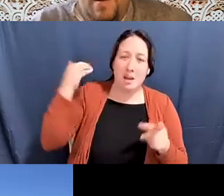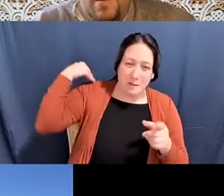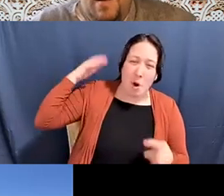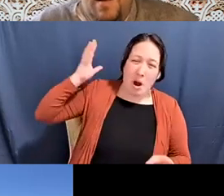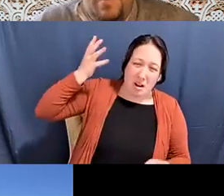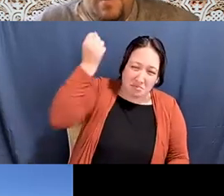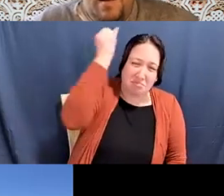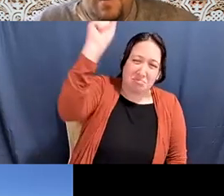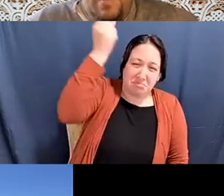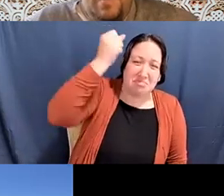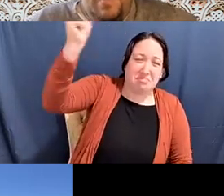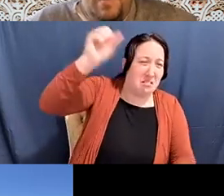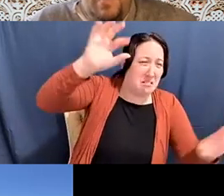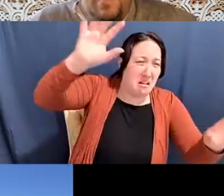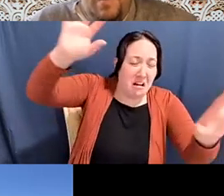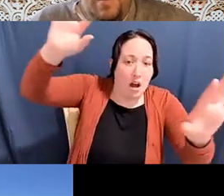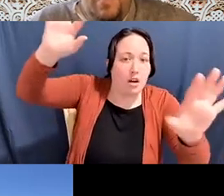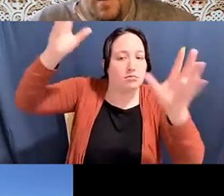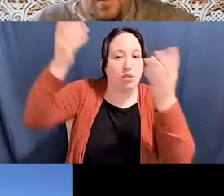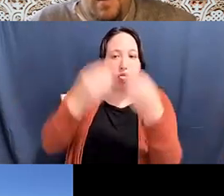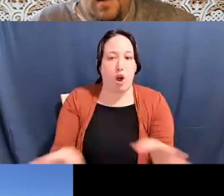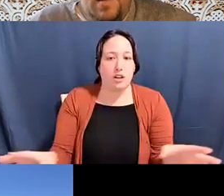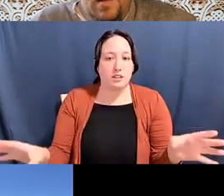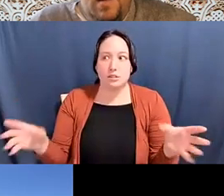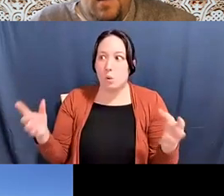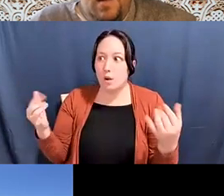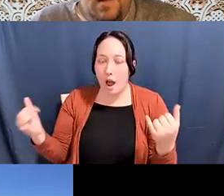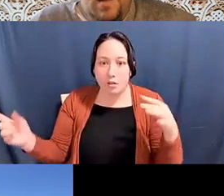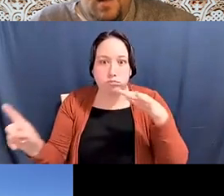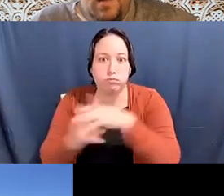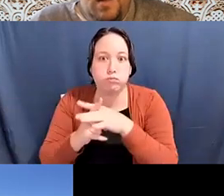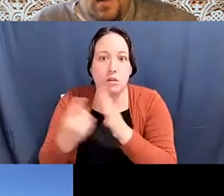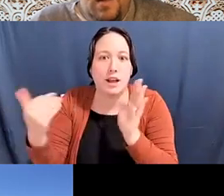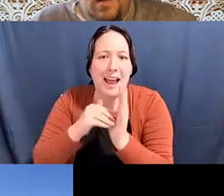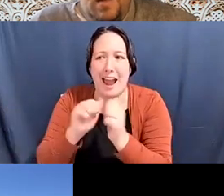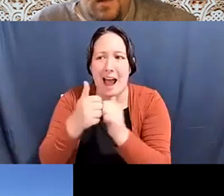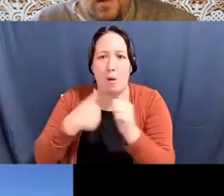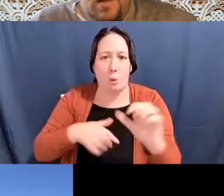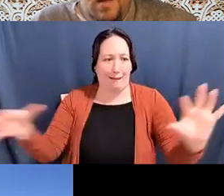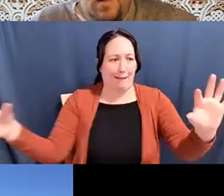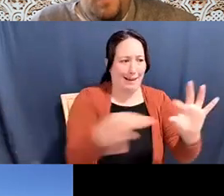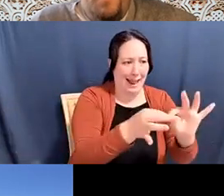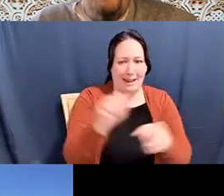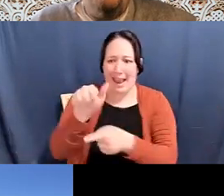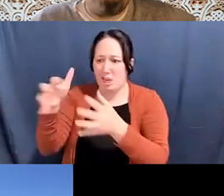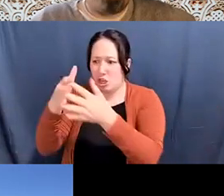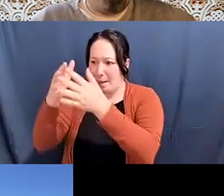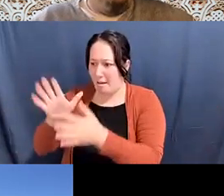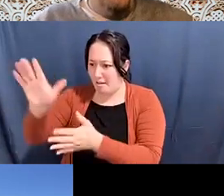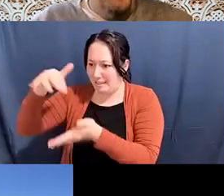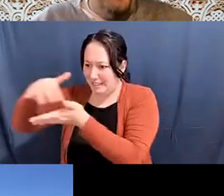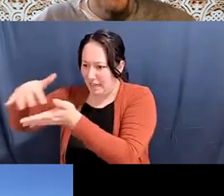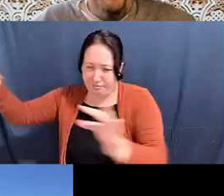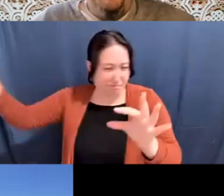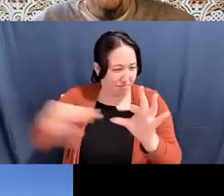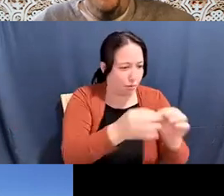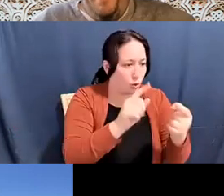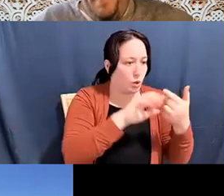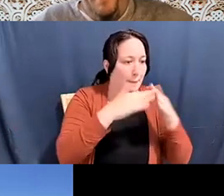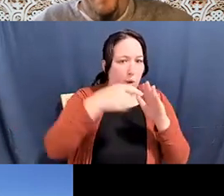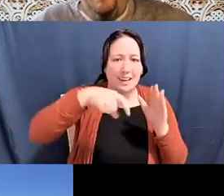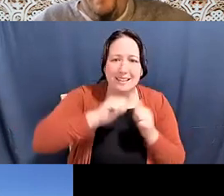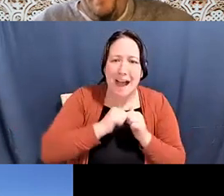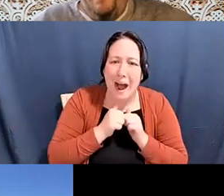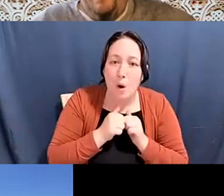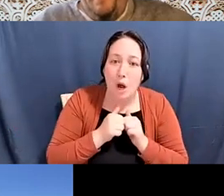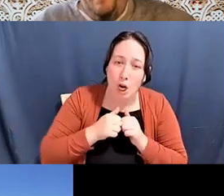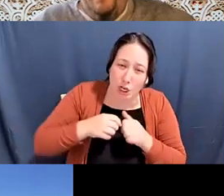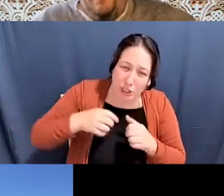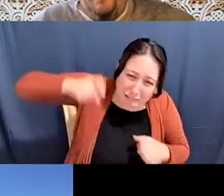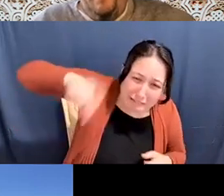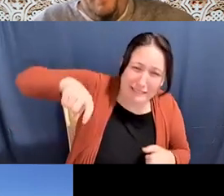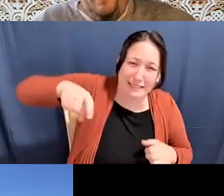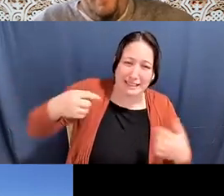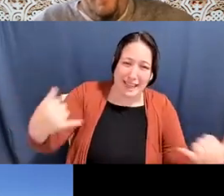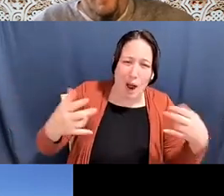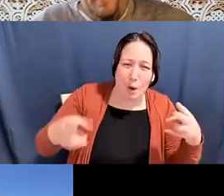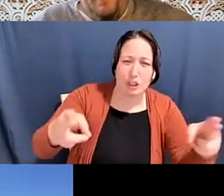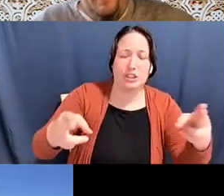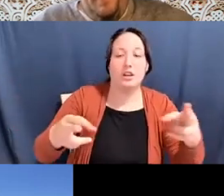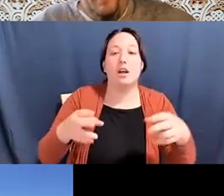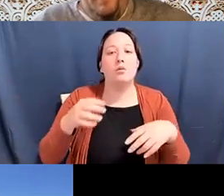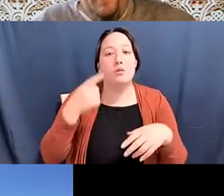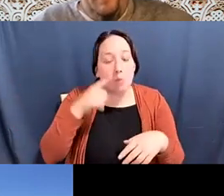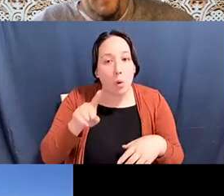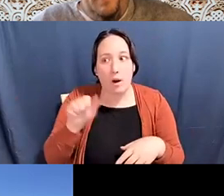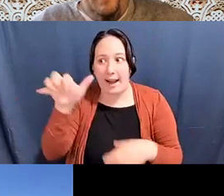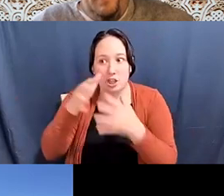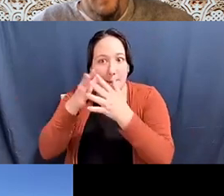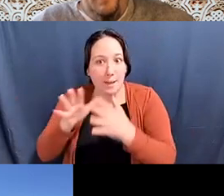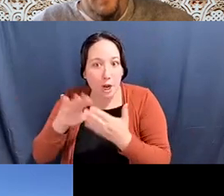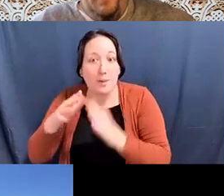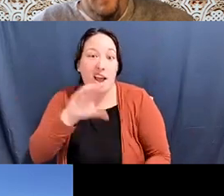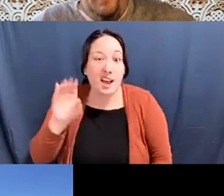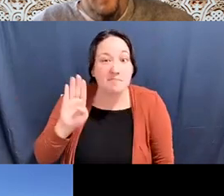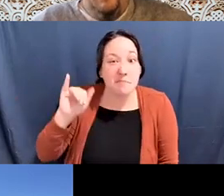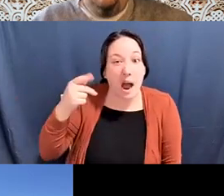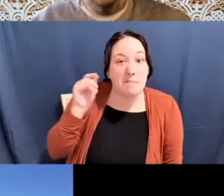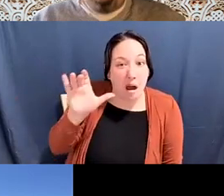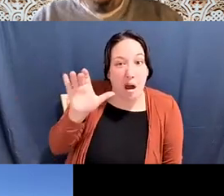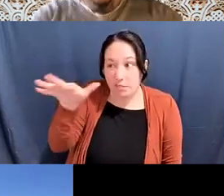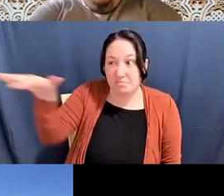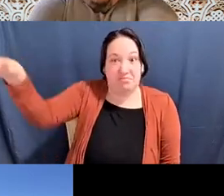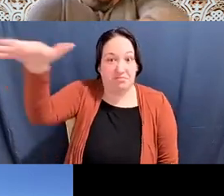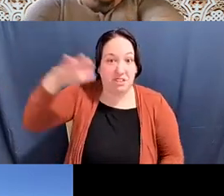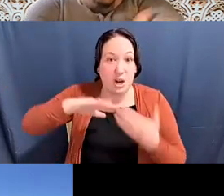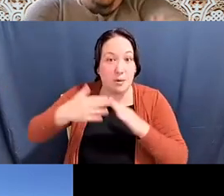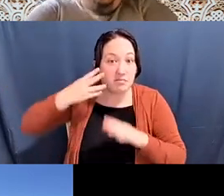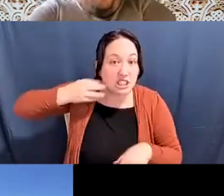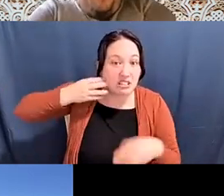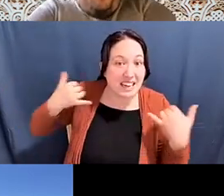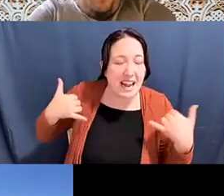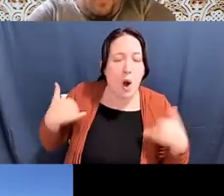Katherine Lee: was lost was this connection to the community. How do we connect Asian American Studies back to community needs, to... to urgent needs that the Asian American and bipoc communities are facing right now? And I feel like this is the direction that that it needs to go in.